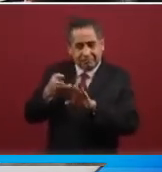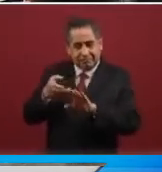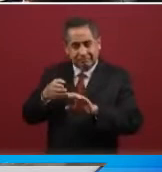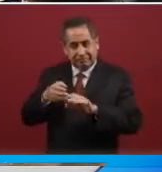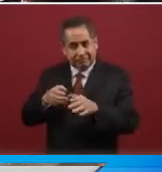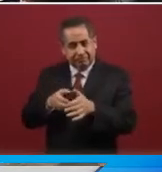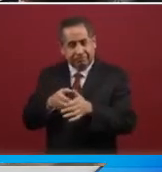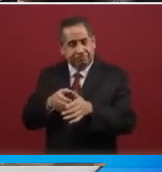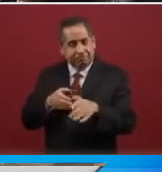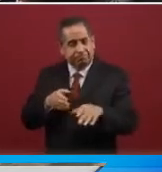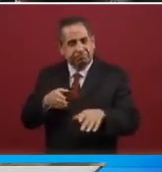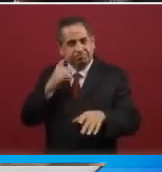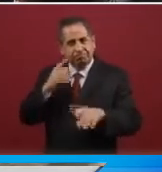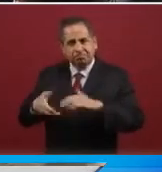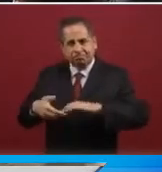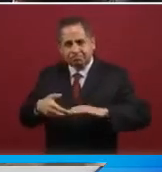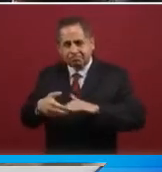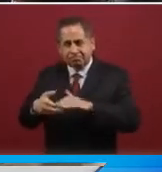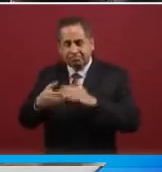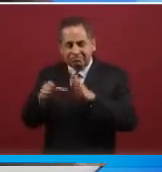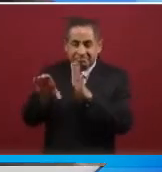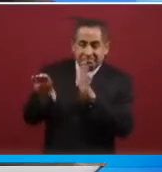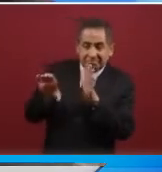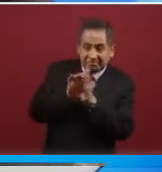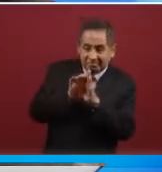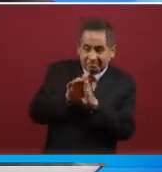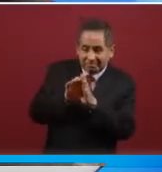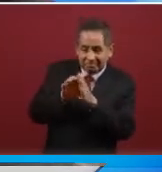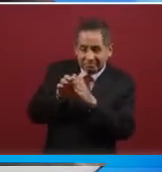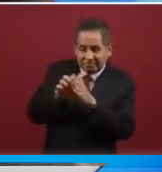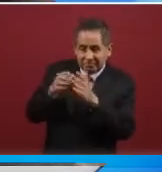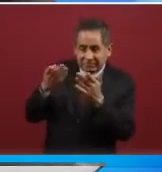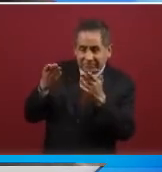and the President announces that the subrogation to non-governmental associations